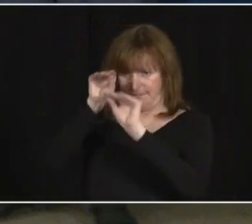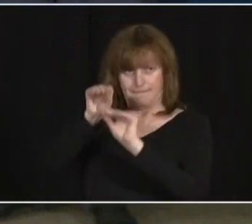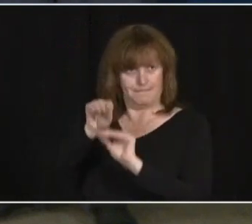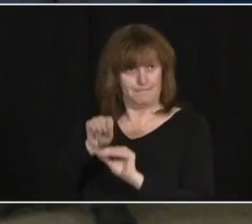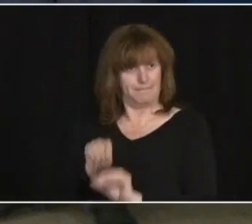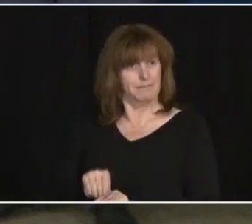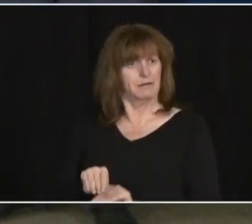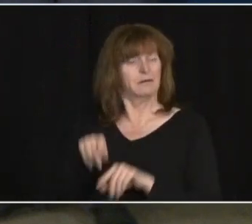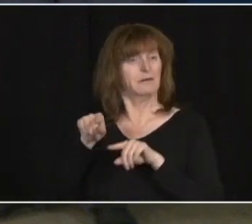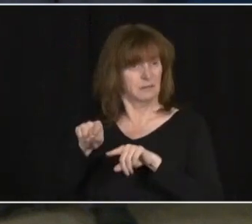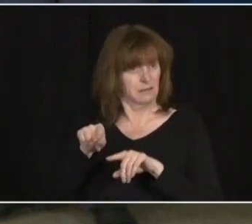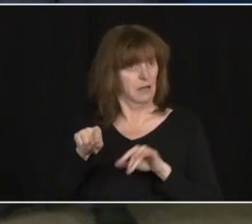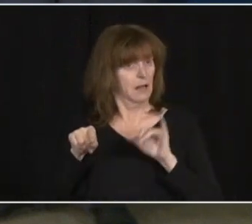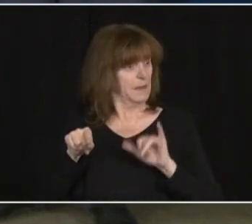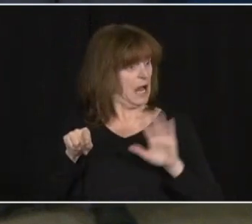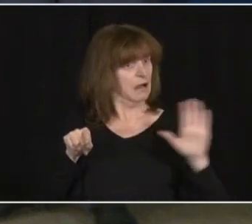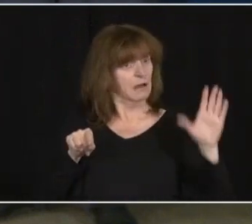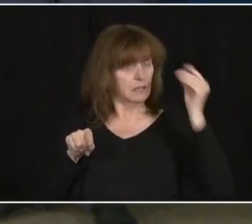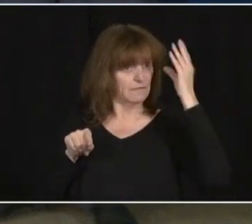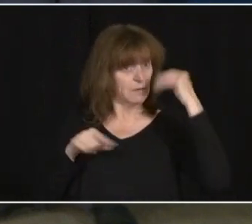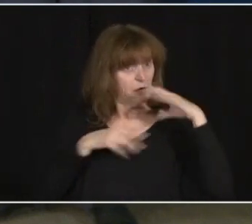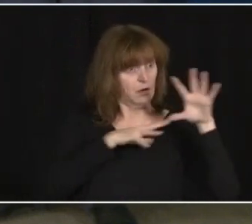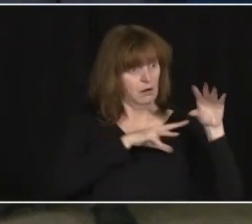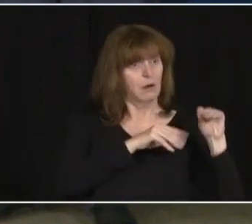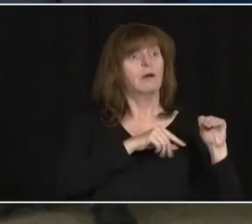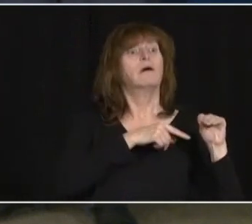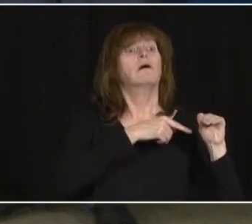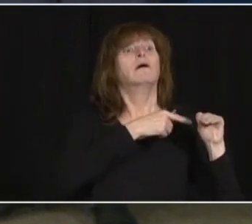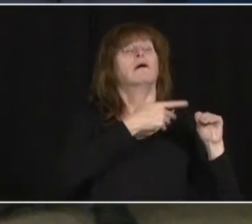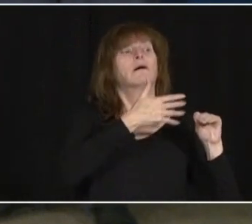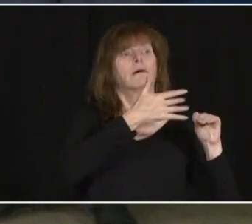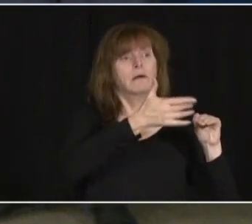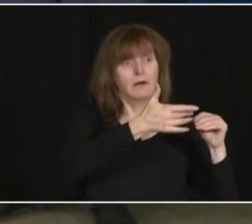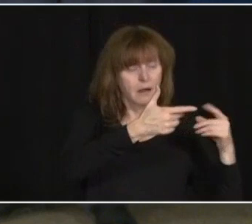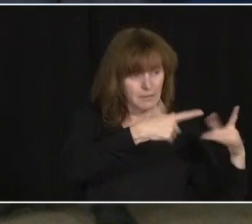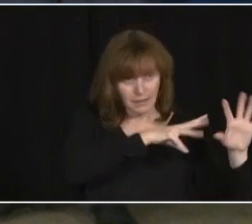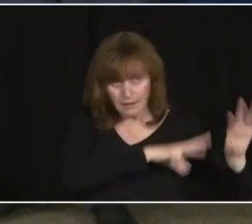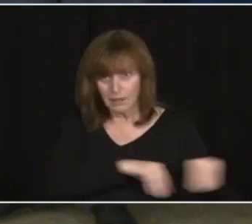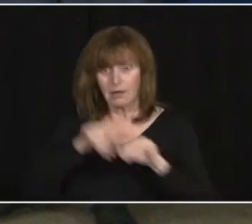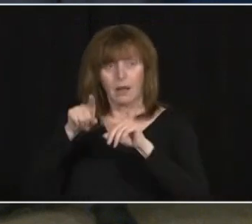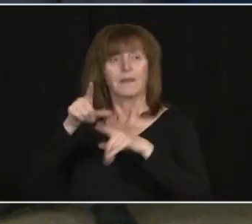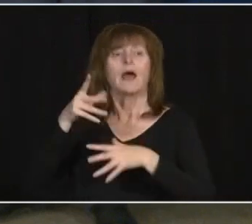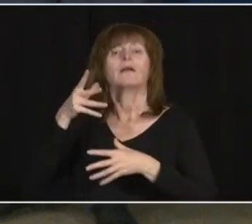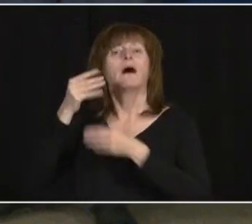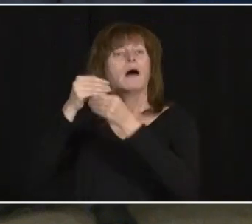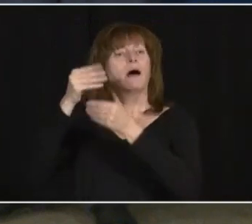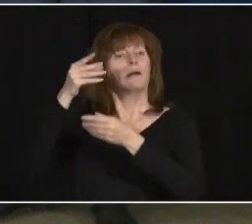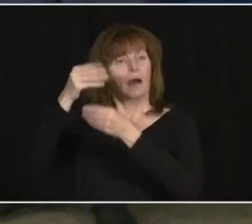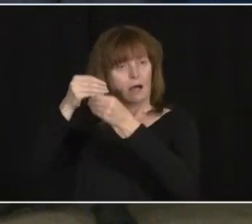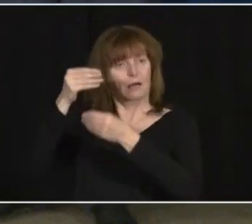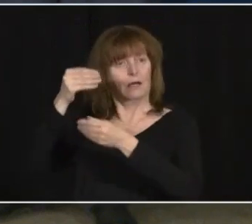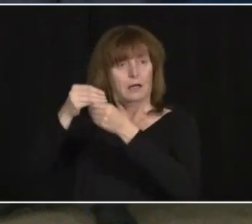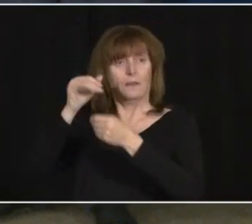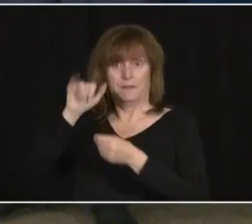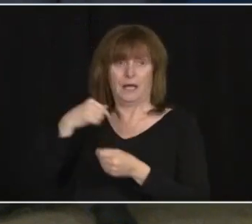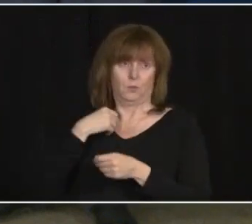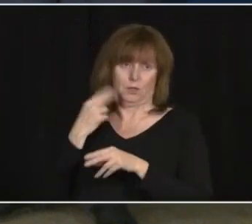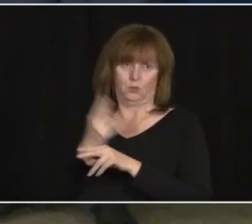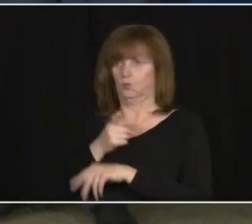reconcile those differences. When we come together we get a broader pick and that's what the moderate letters like to see both sides and the whole